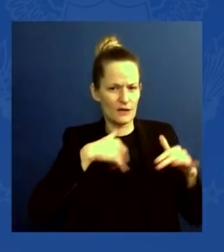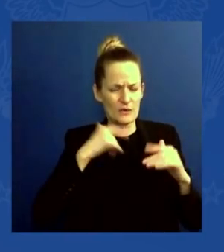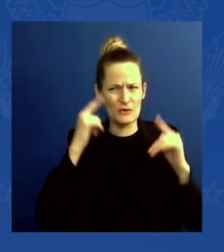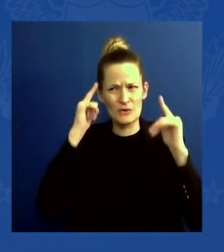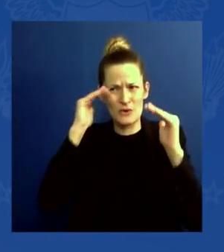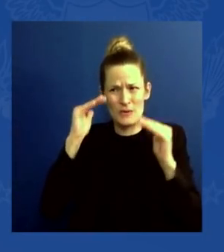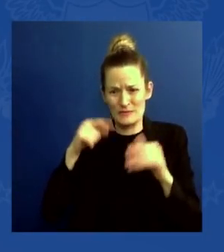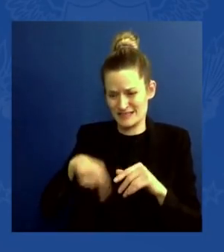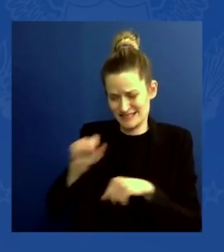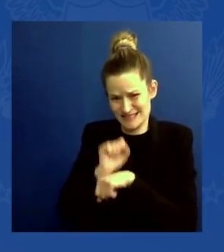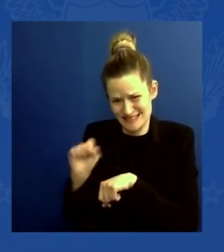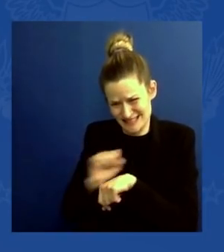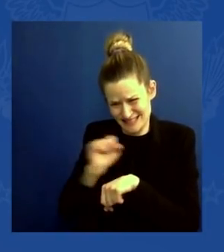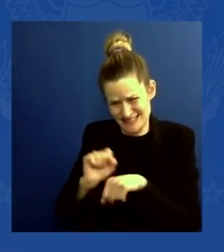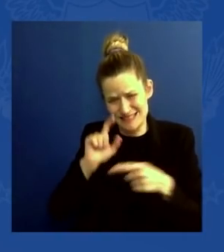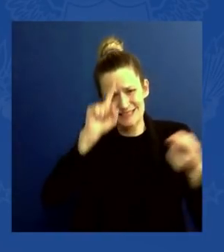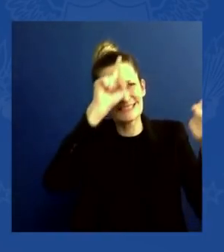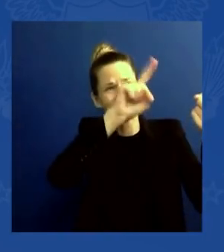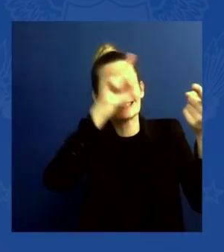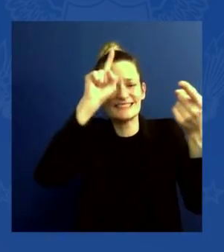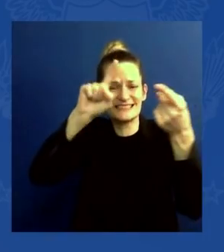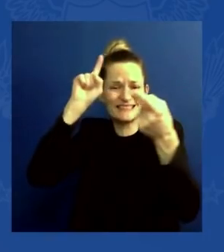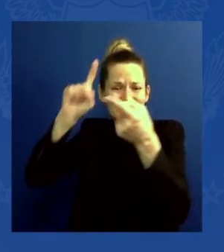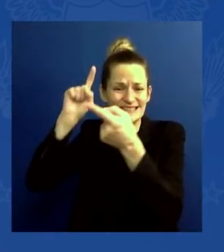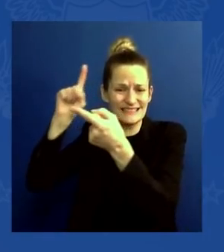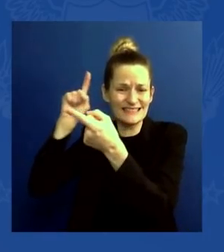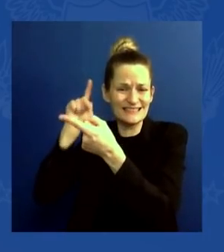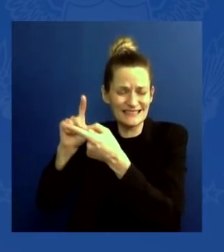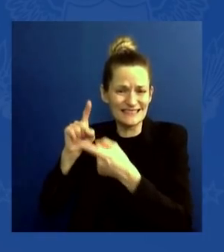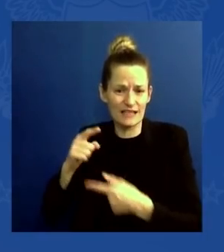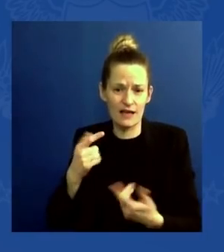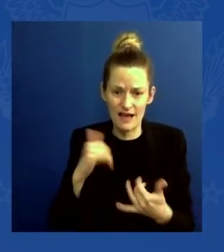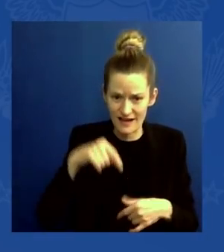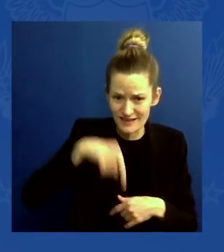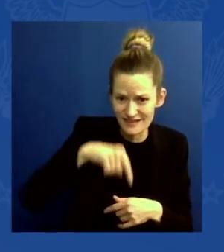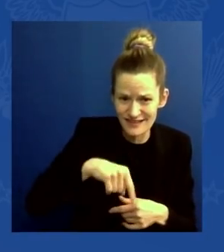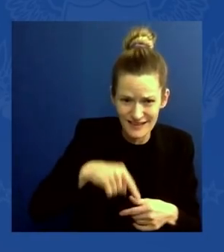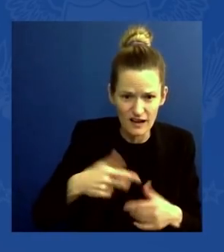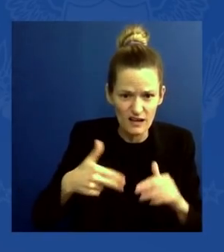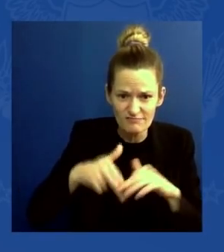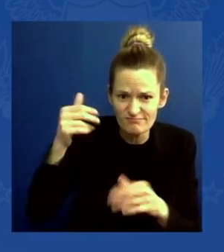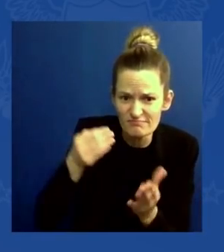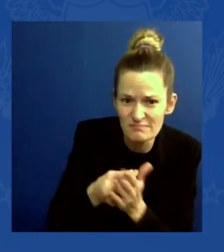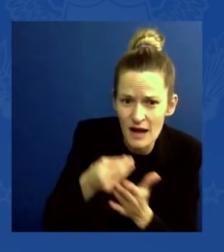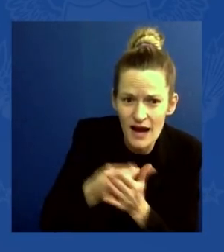In America -- $99 billion it costs the taxpayers of America.